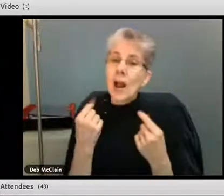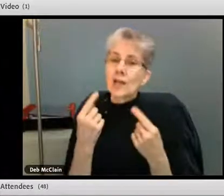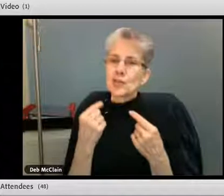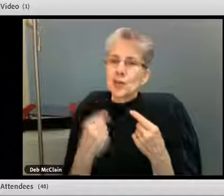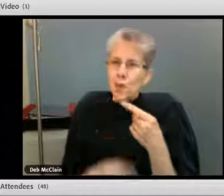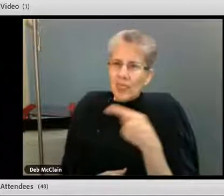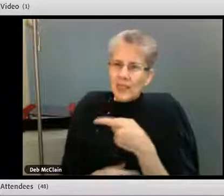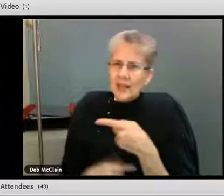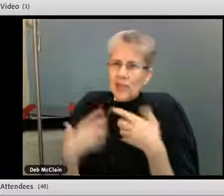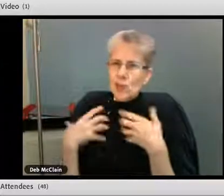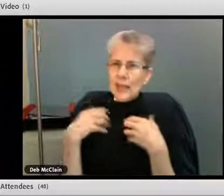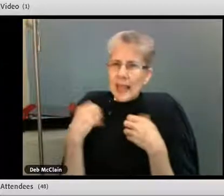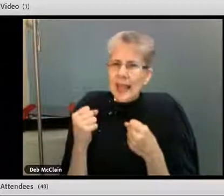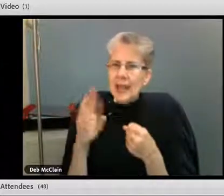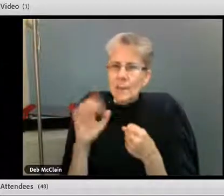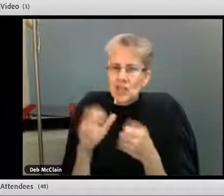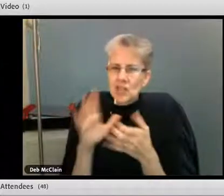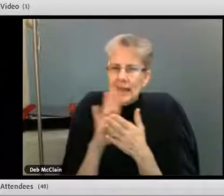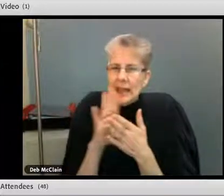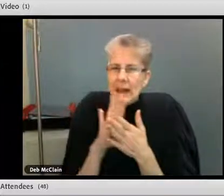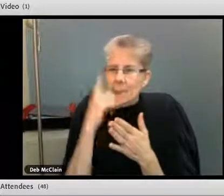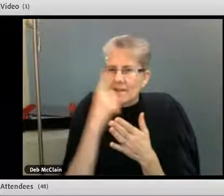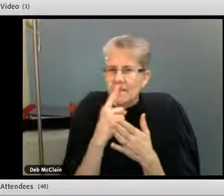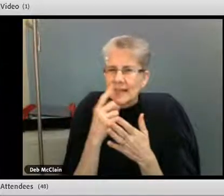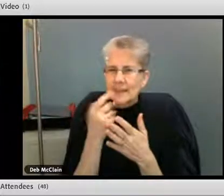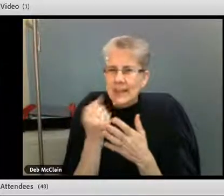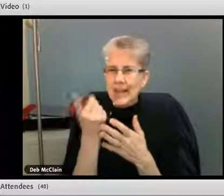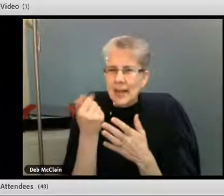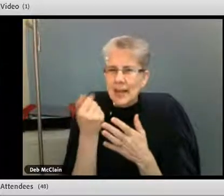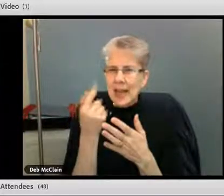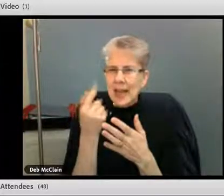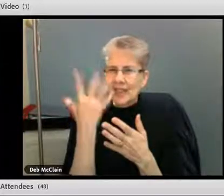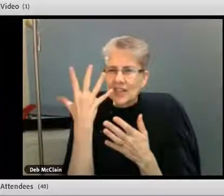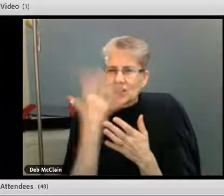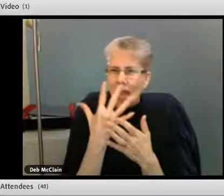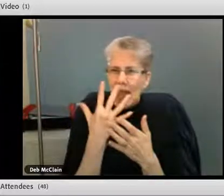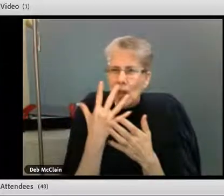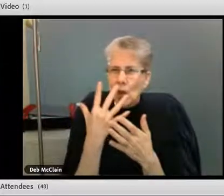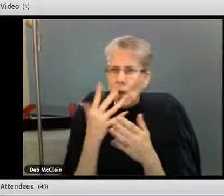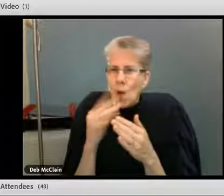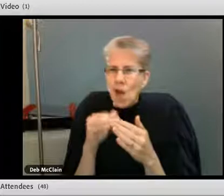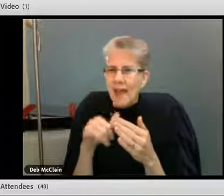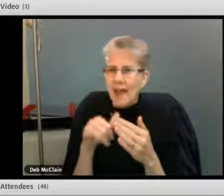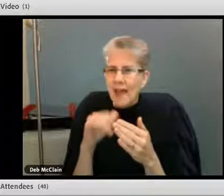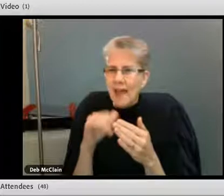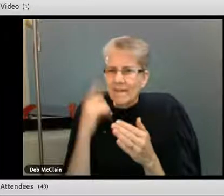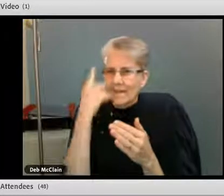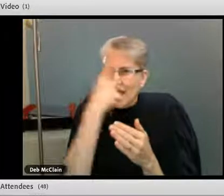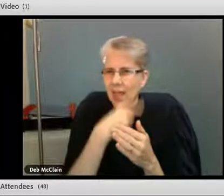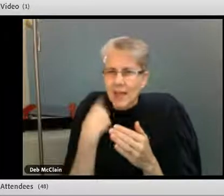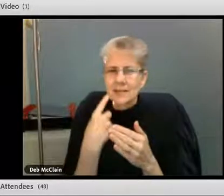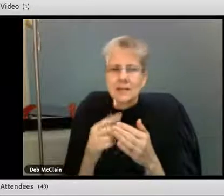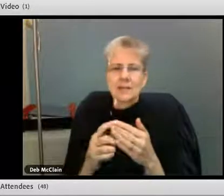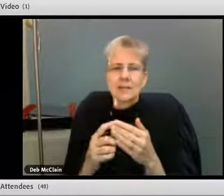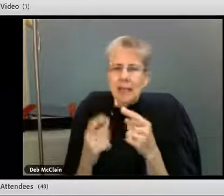get the shadows out of it. If people have little marks and things like that, it's an easy way to kind of -- it kind of blends it